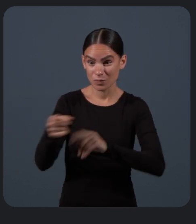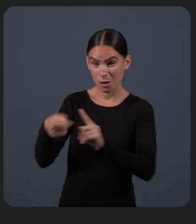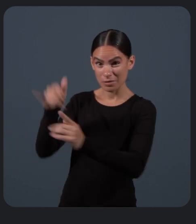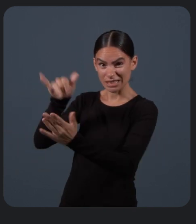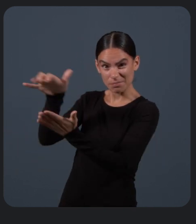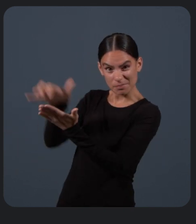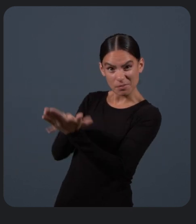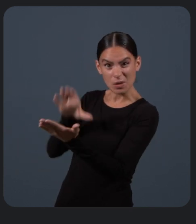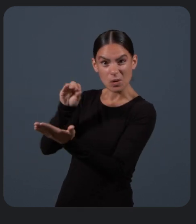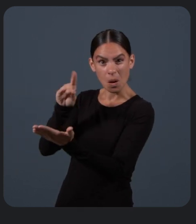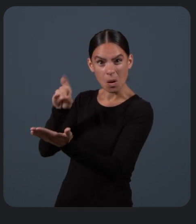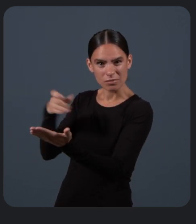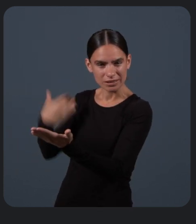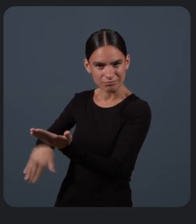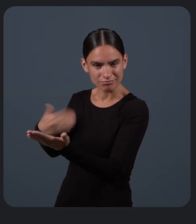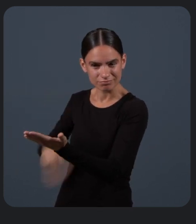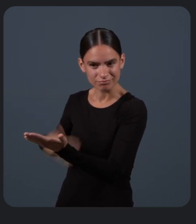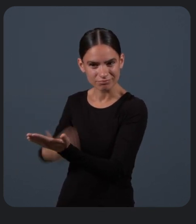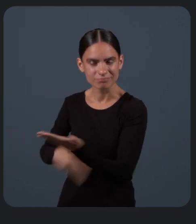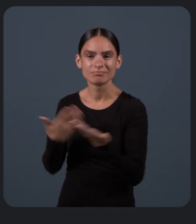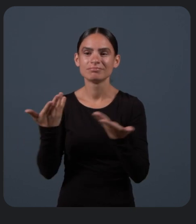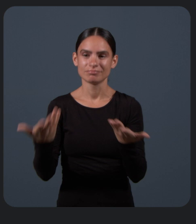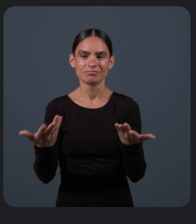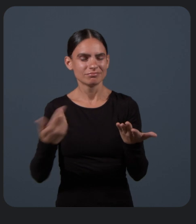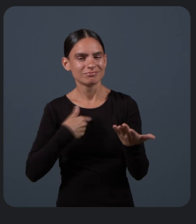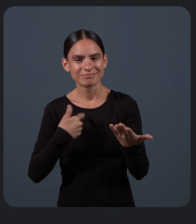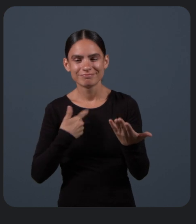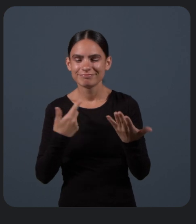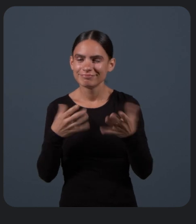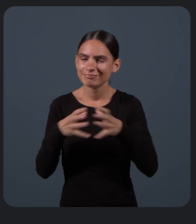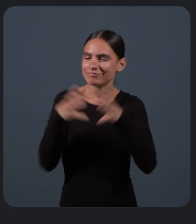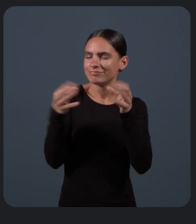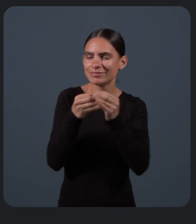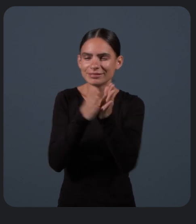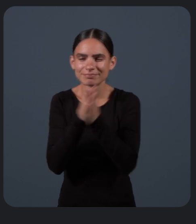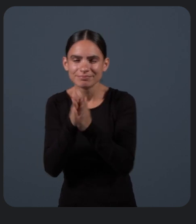Well, we've got lots more in Flutter 3. We've got new performance tooling.